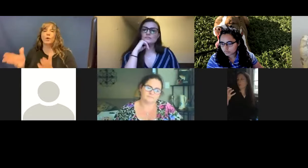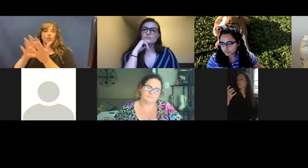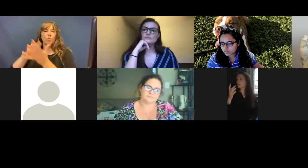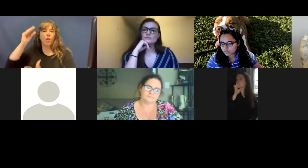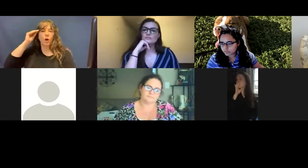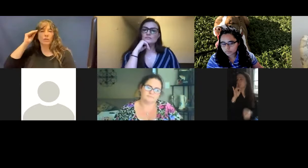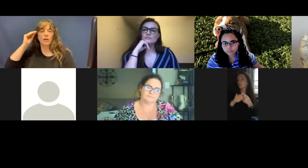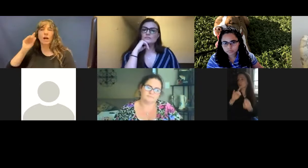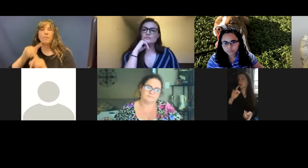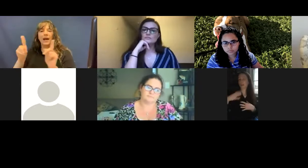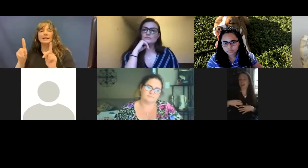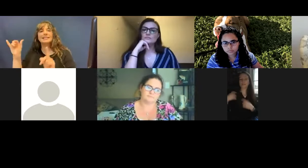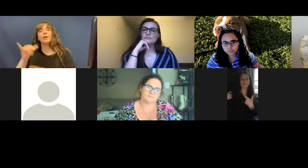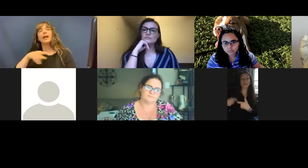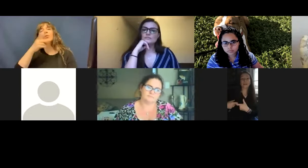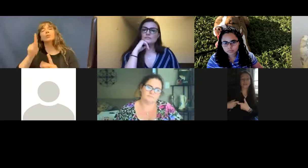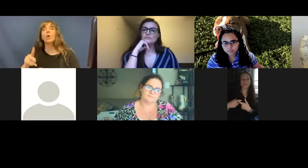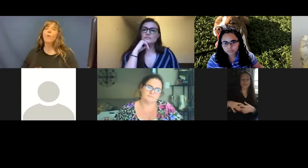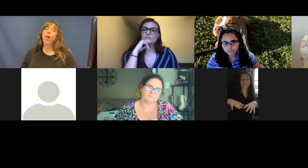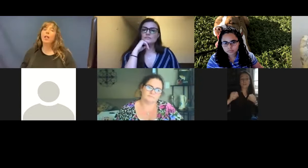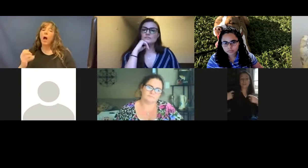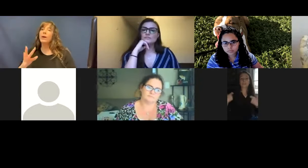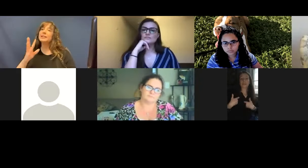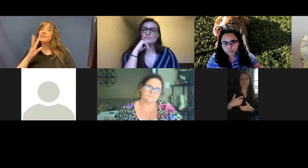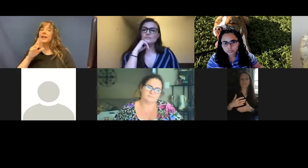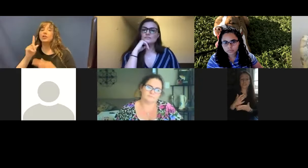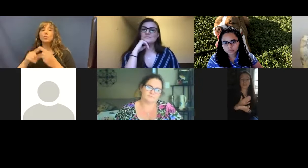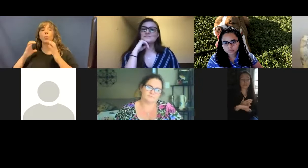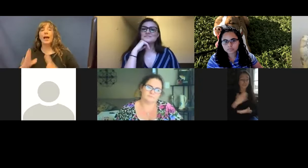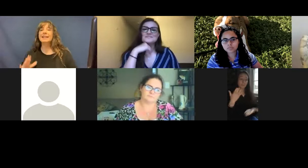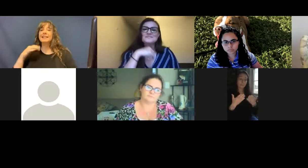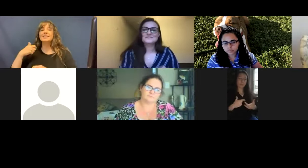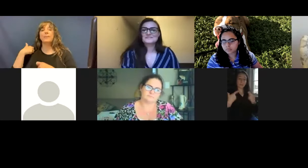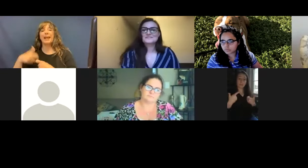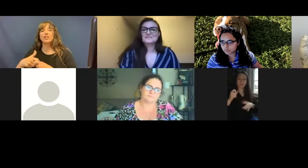I want to speak to clients in Spanish, so I'll take Spanish lessons. Maybe if you live